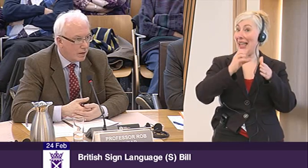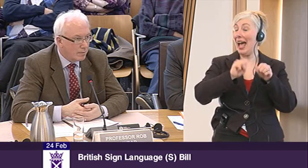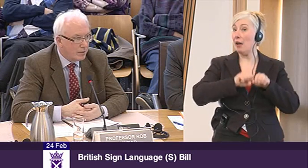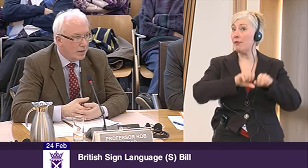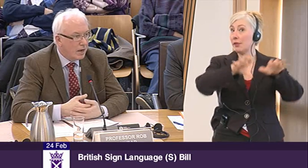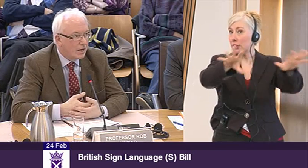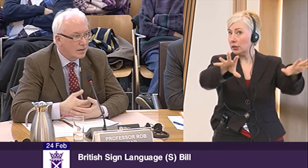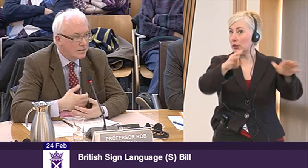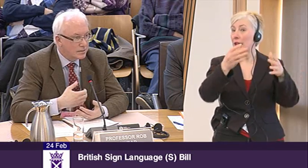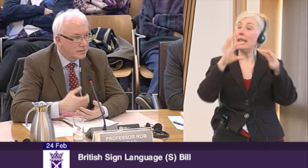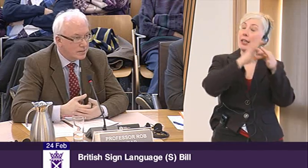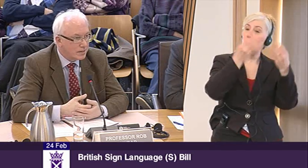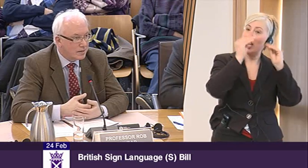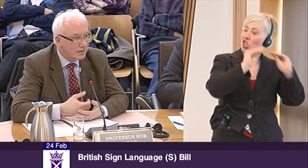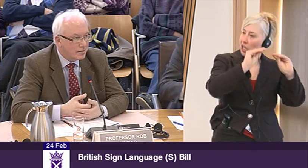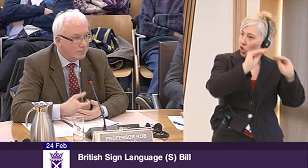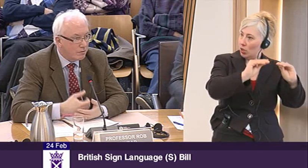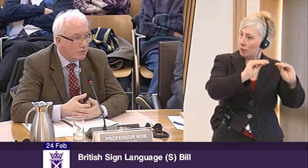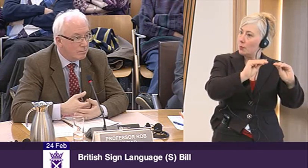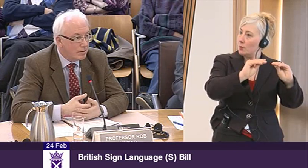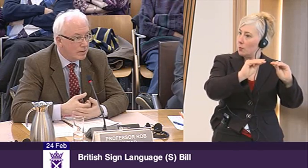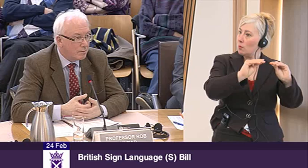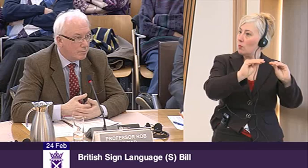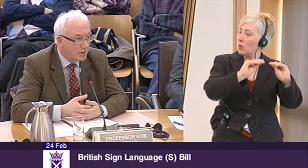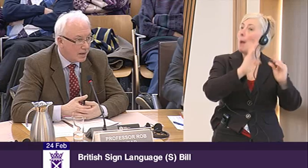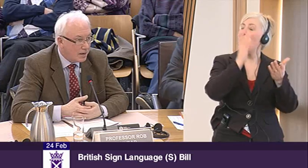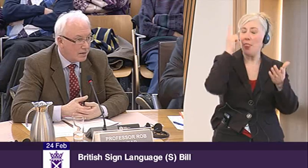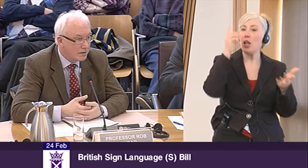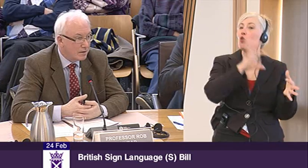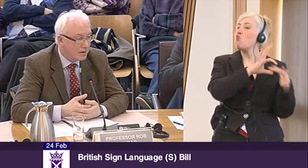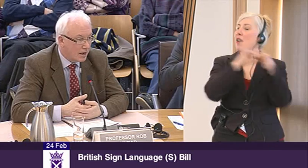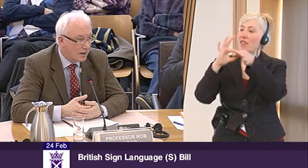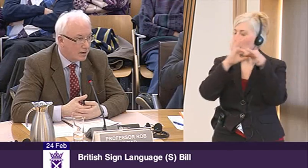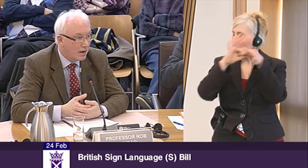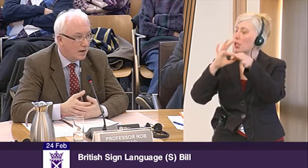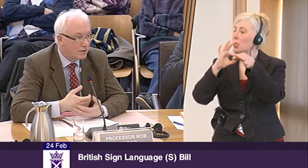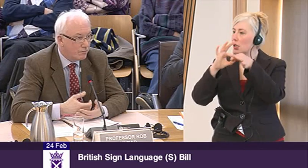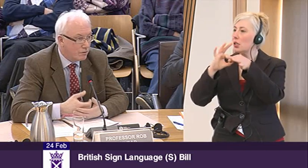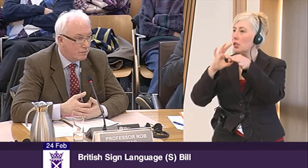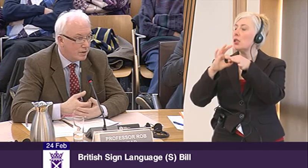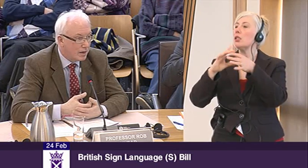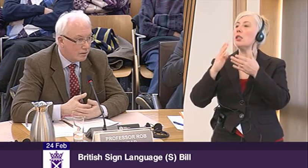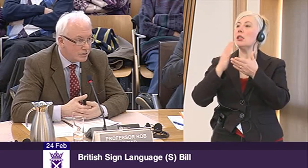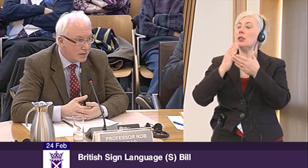had on education about Gaelic and education in Gaelic is particularly relevant. That is